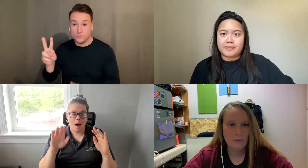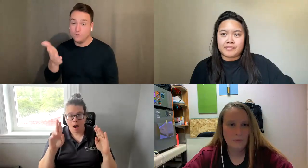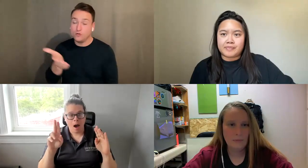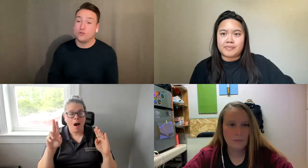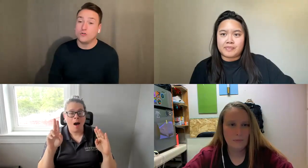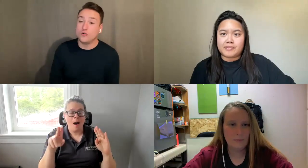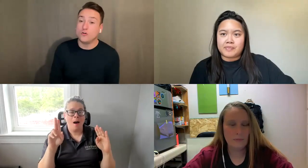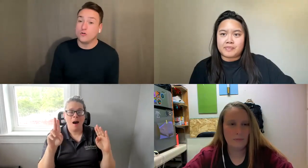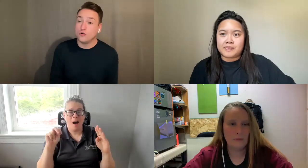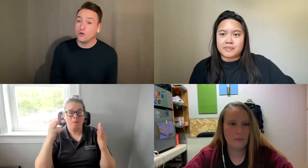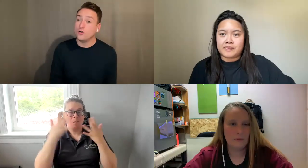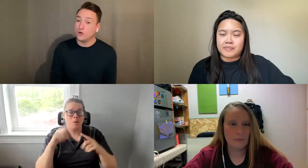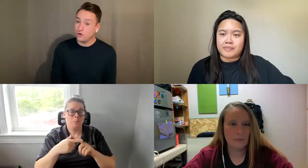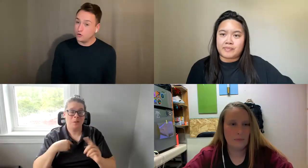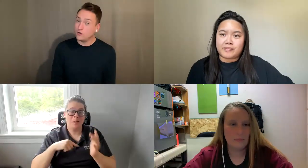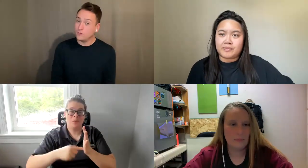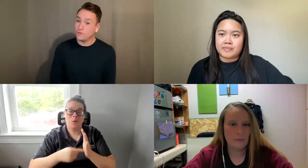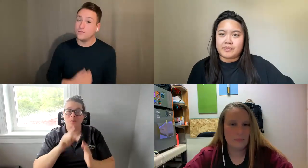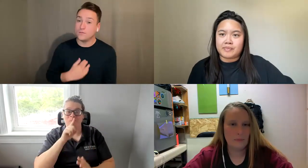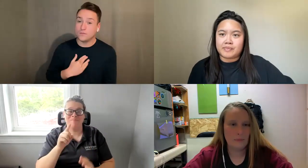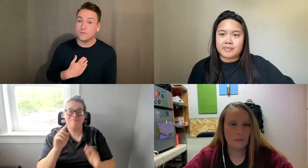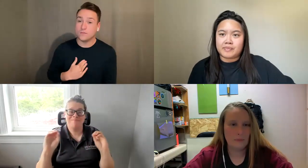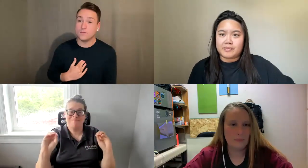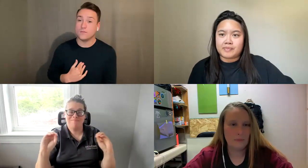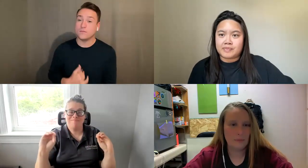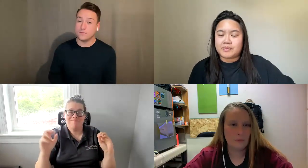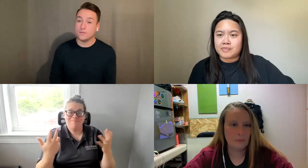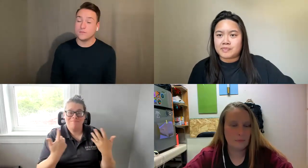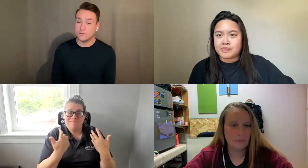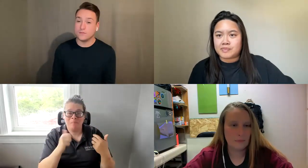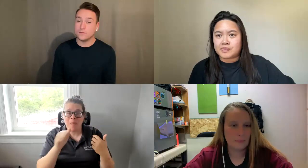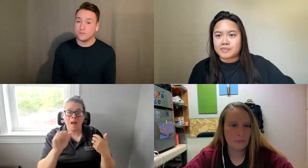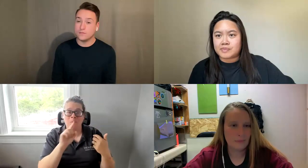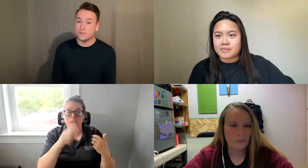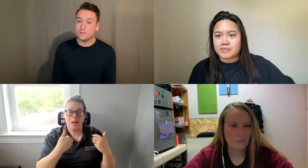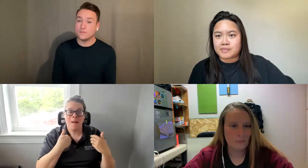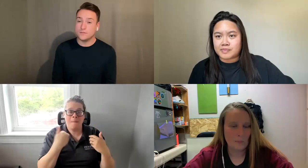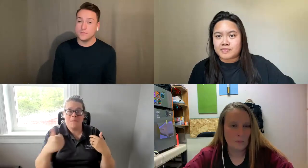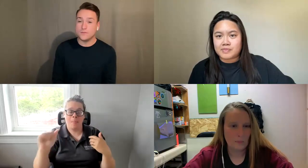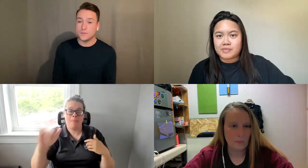Unfortunately when I started there was really nothing.